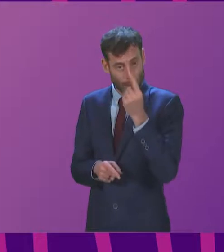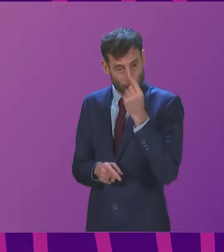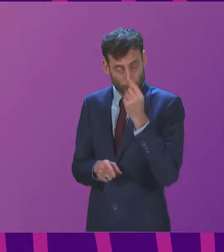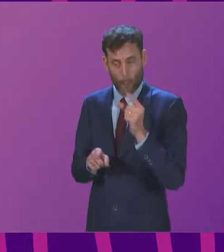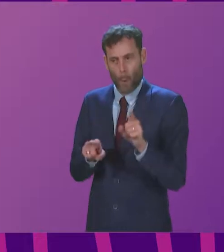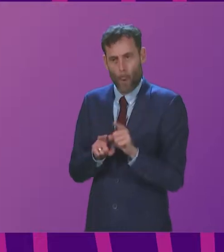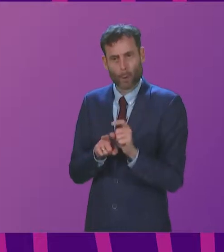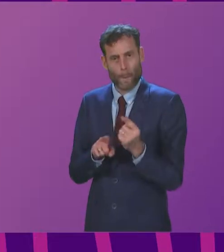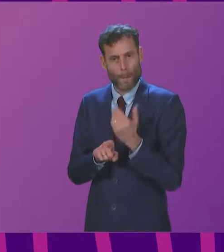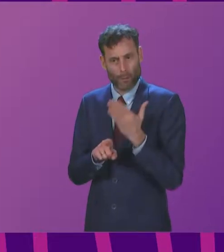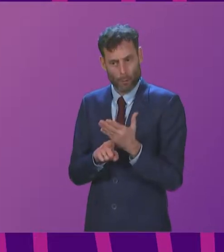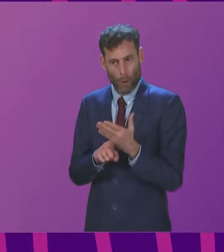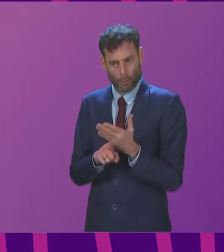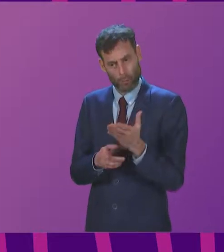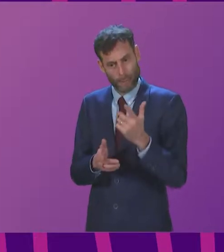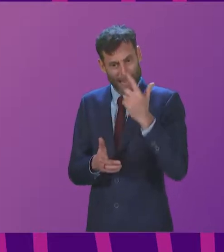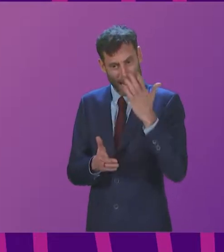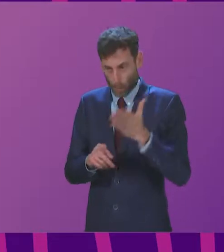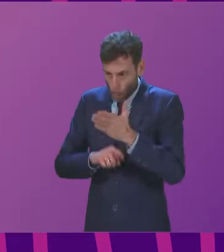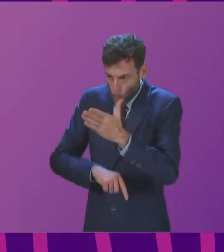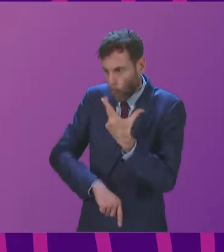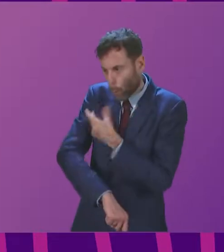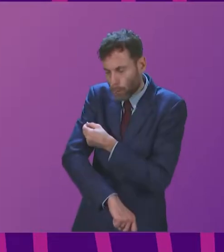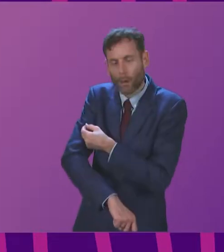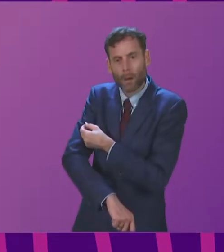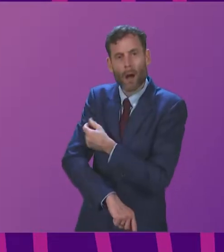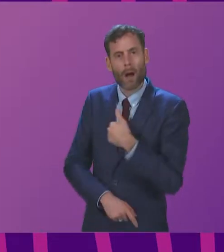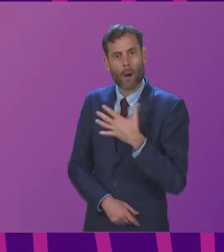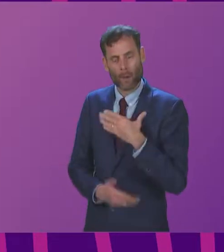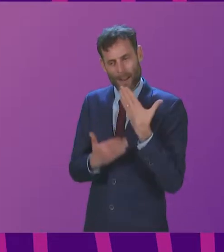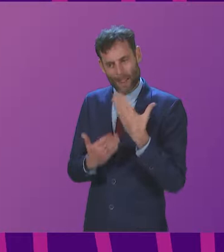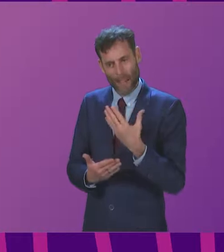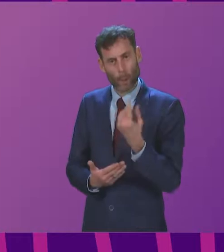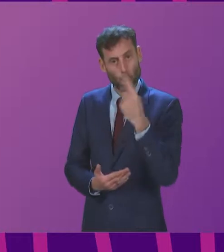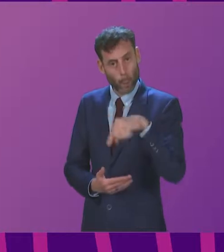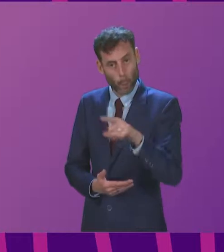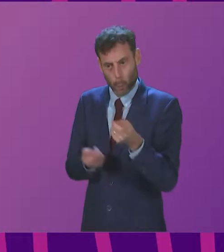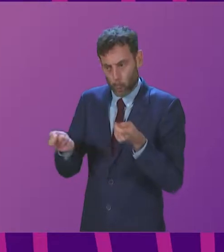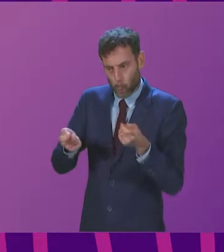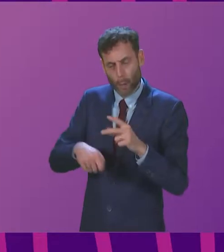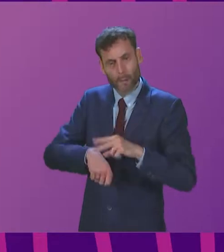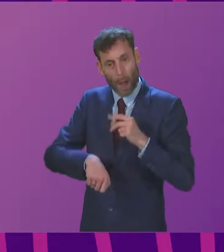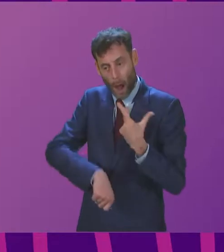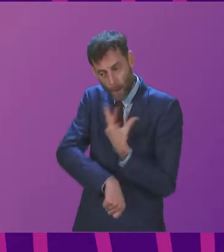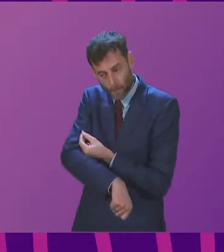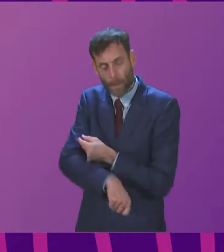convenient as possible for the people who are accessing it. I thank everybody who is delivering the programme and everybody who has so far come forward for vaccination.